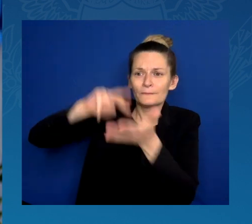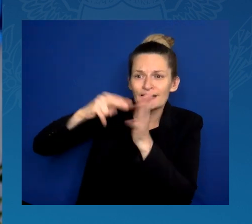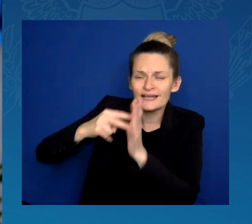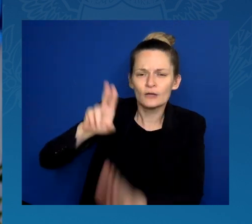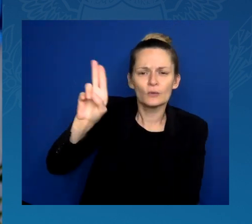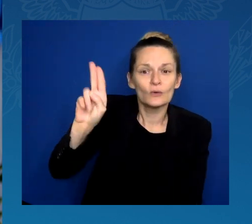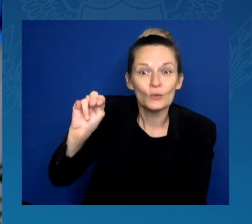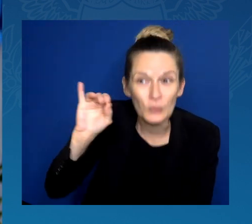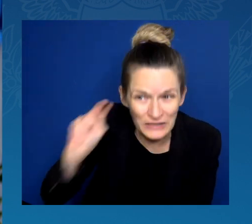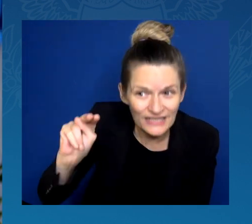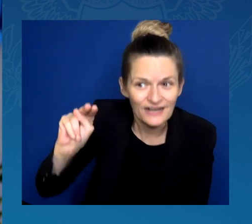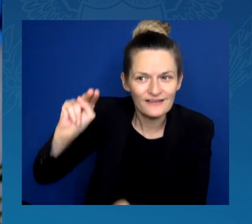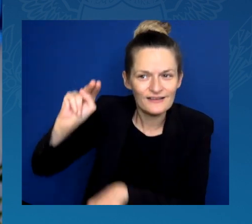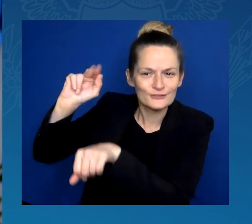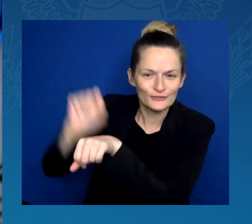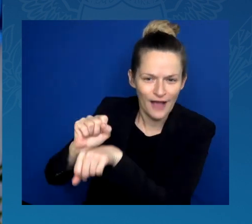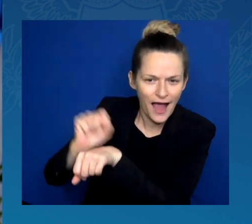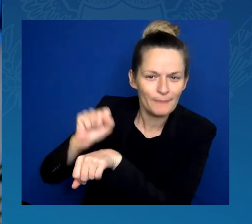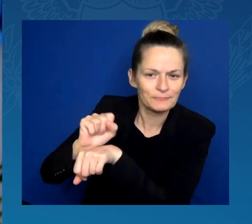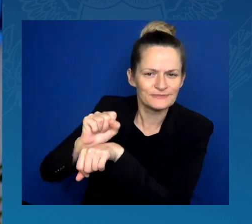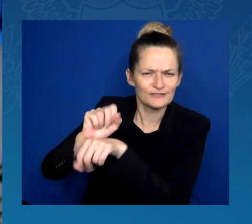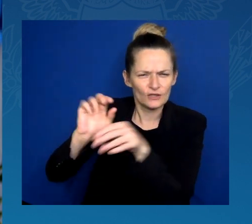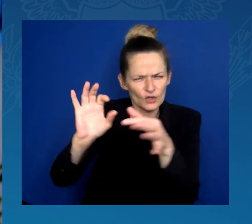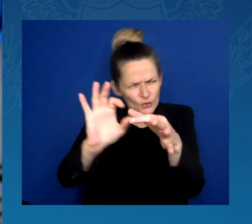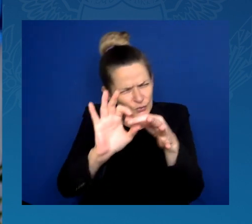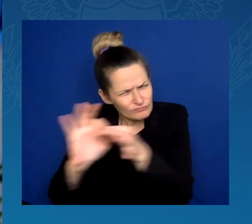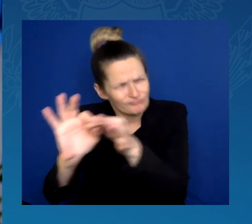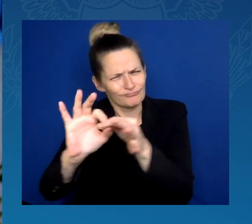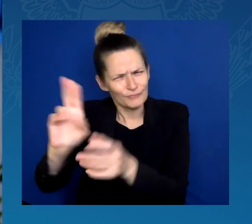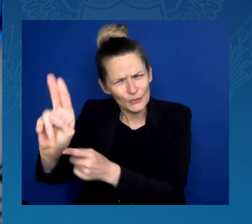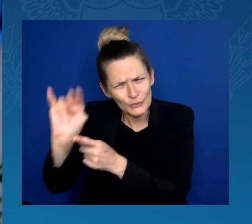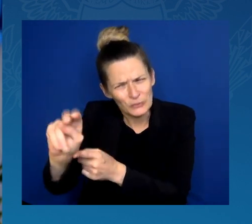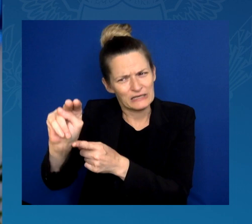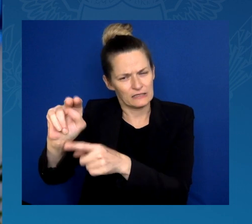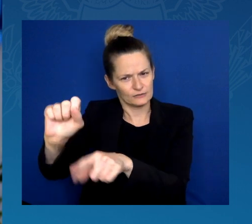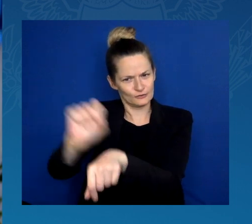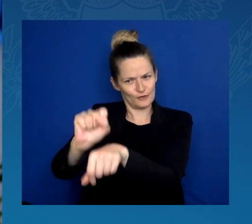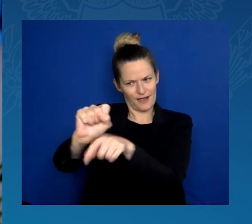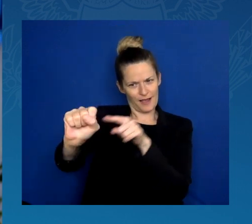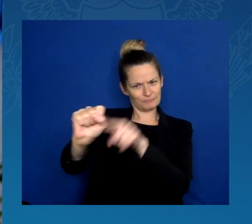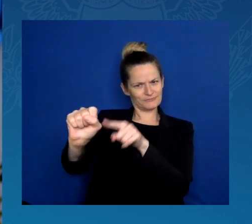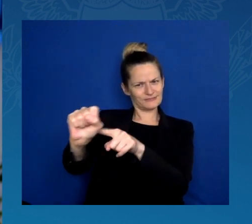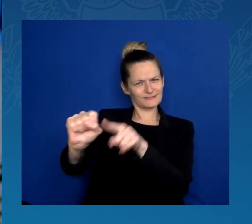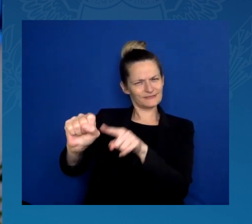Union jobs for workers who will forge the steel we need